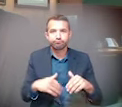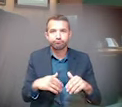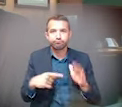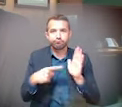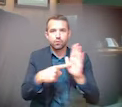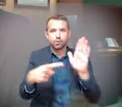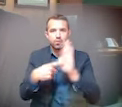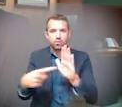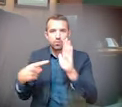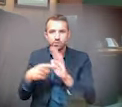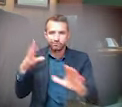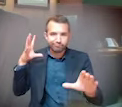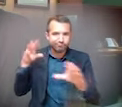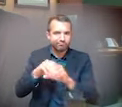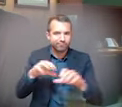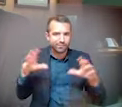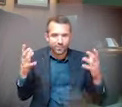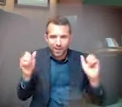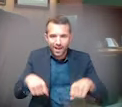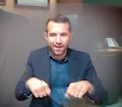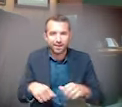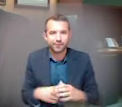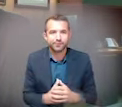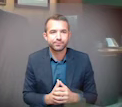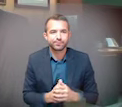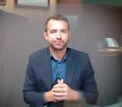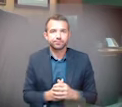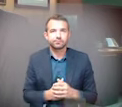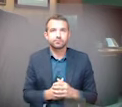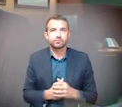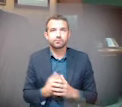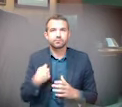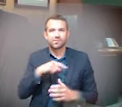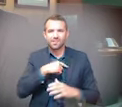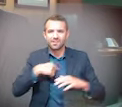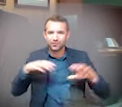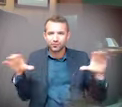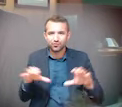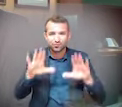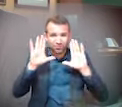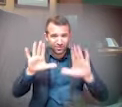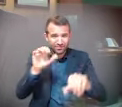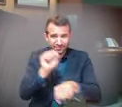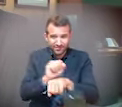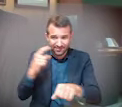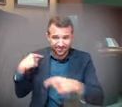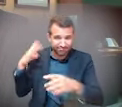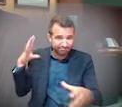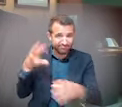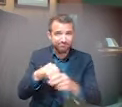this sort of world that we're in now, for sure. Anil: Yeah, and it's really interesting that we've done such a good job of trying to be more inclusive and integrating.